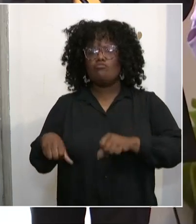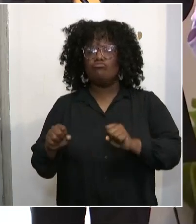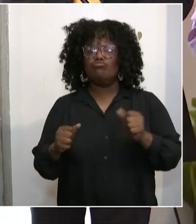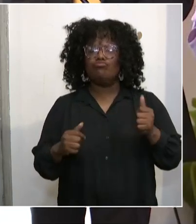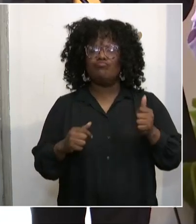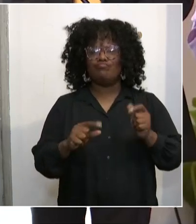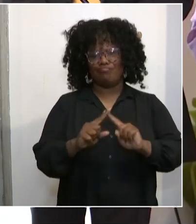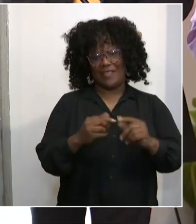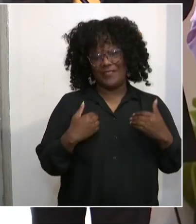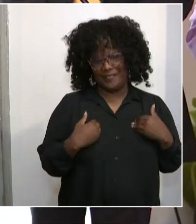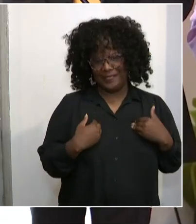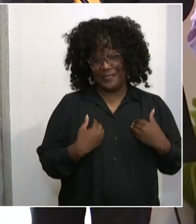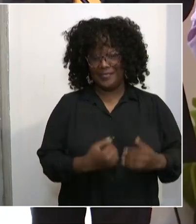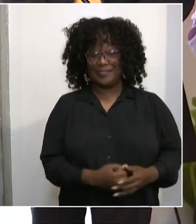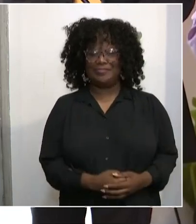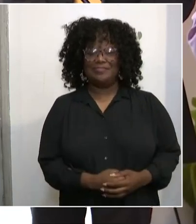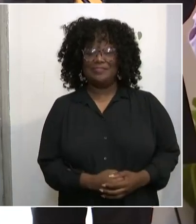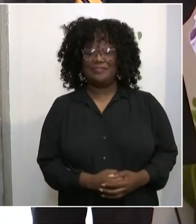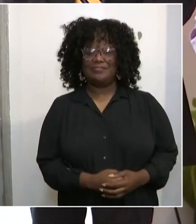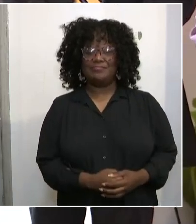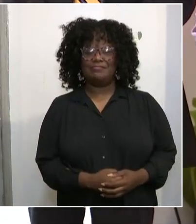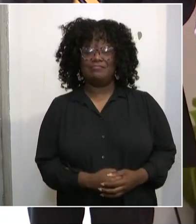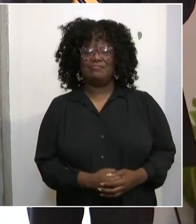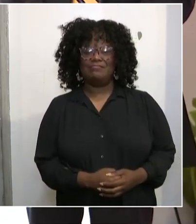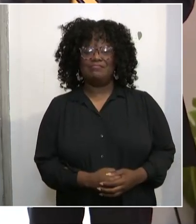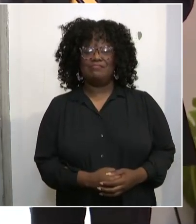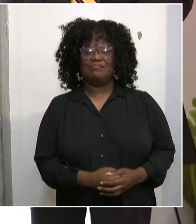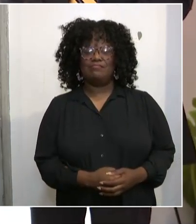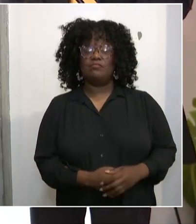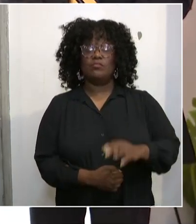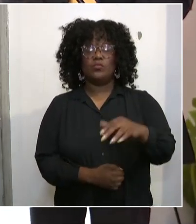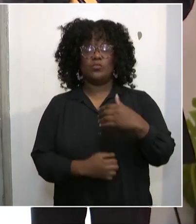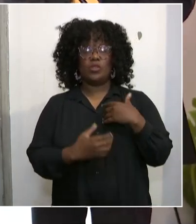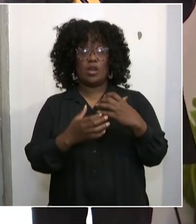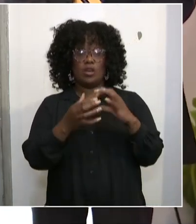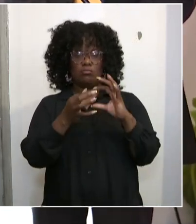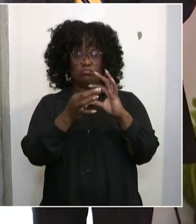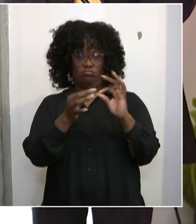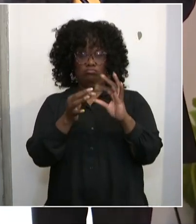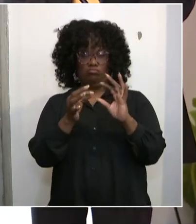We, let me also mention before we talk about the upcoming events,